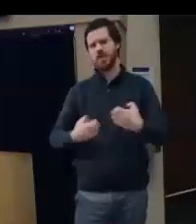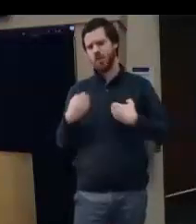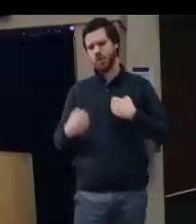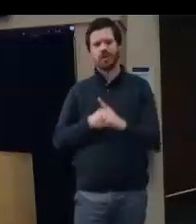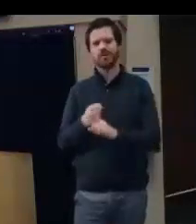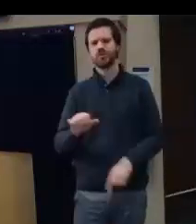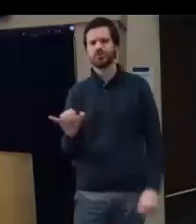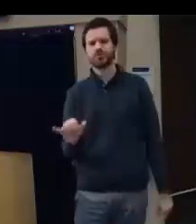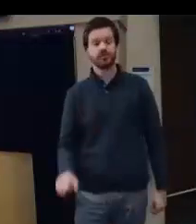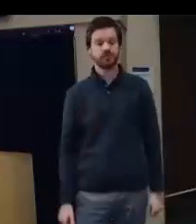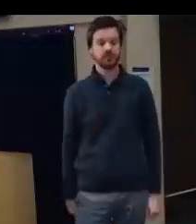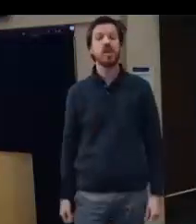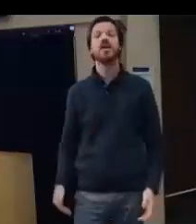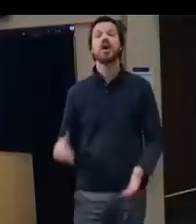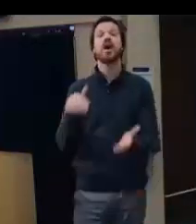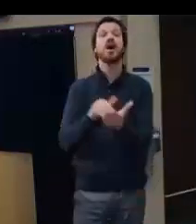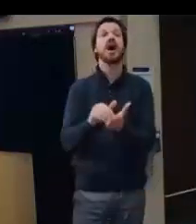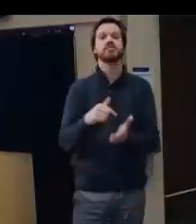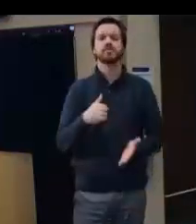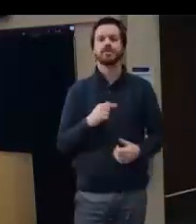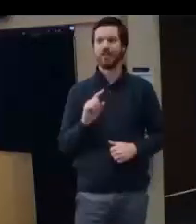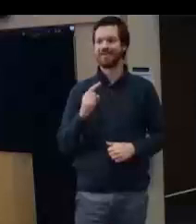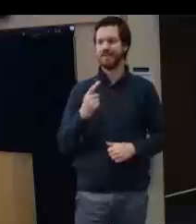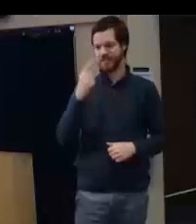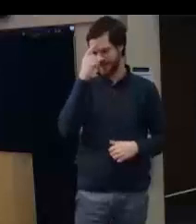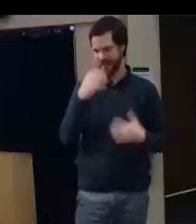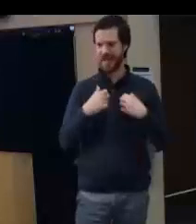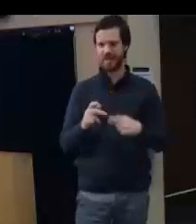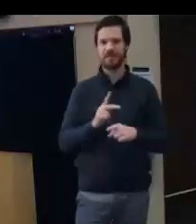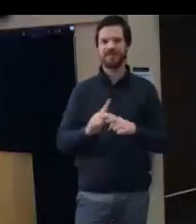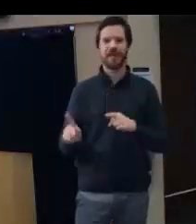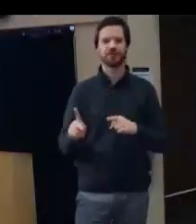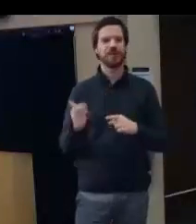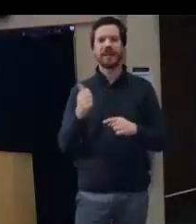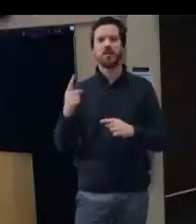impact so often times I'm the first mental health professional that anybody has spoken with and they